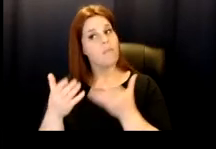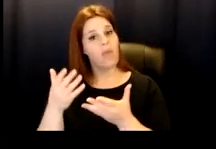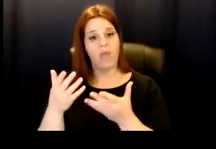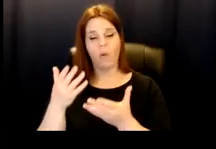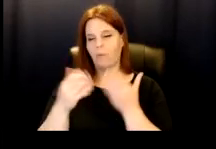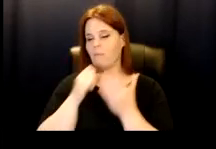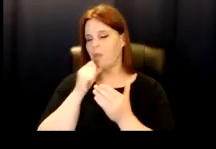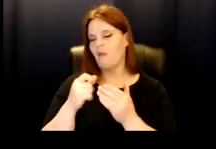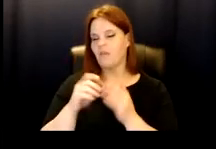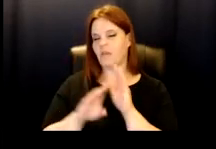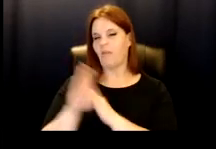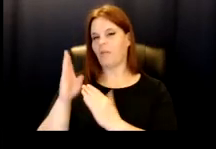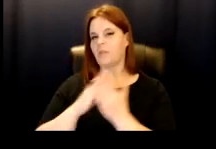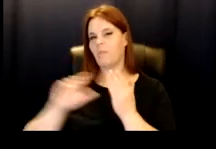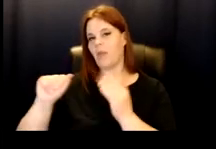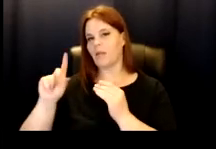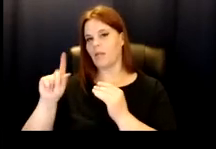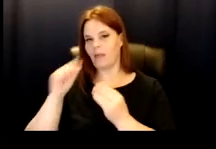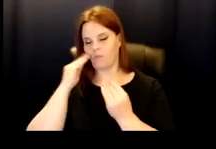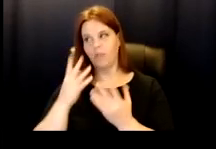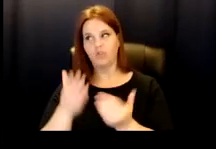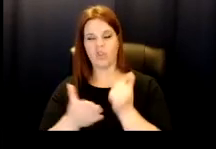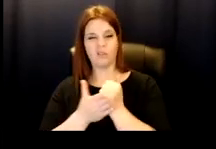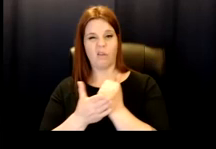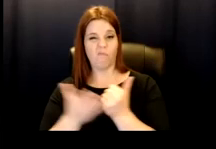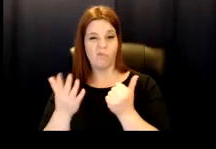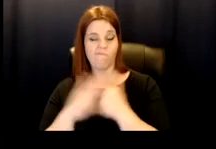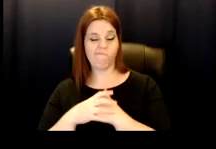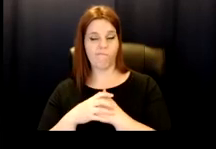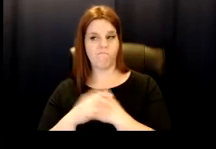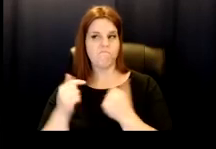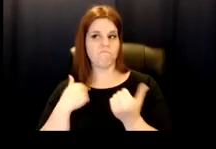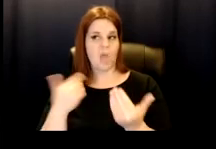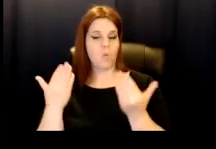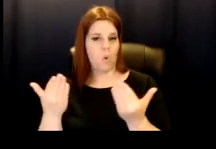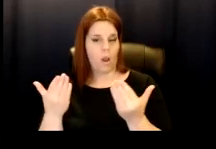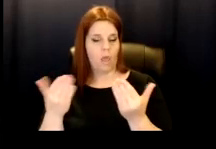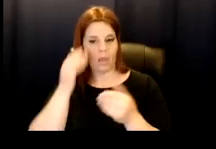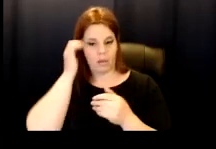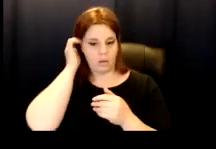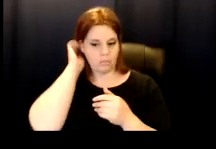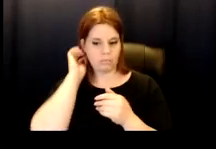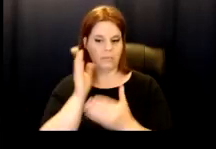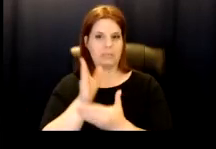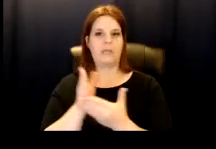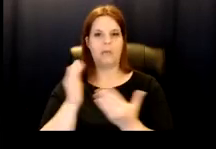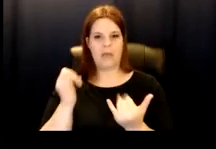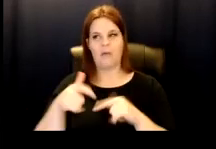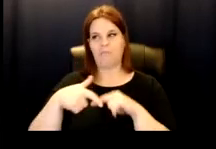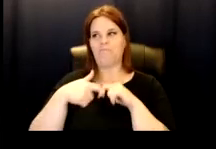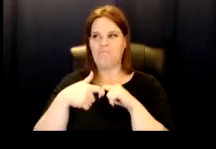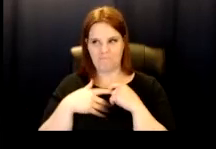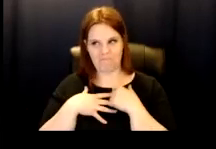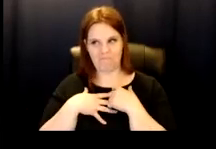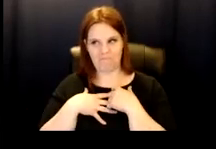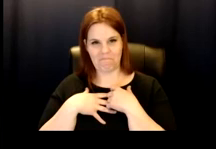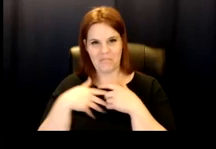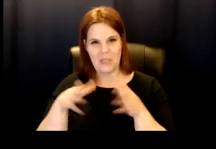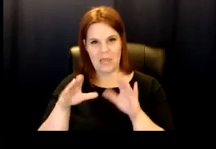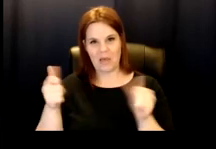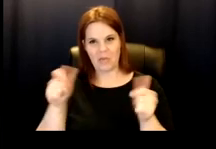ADA information that is helpful. I will go ahead and stop now and let my other directors